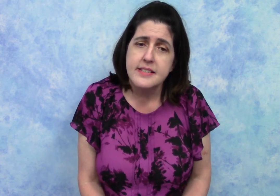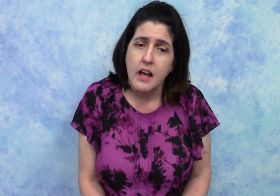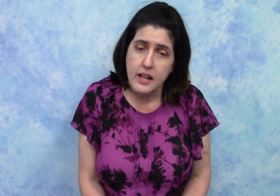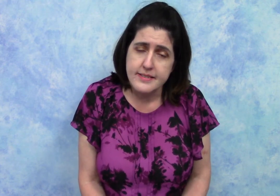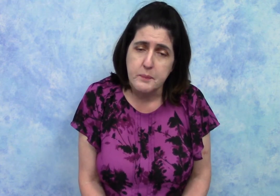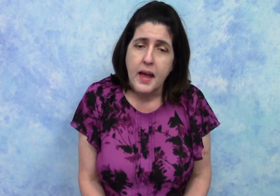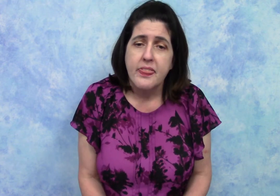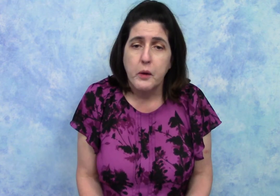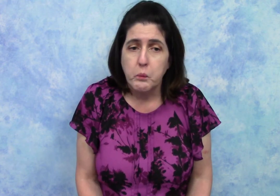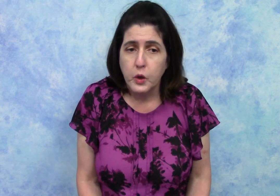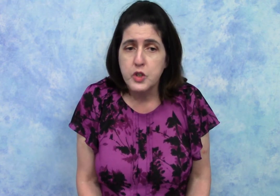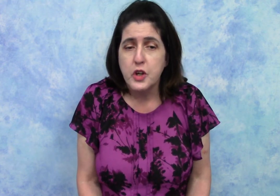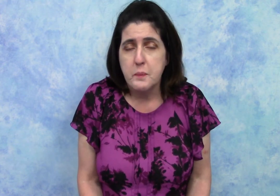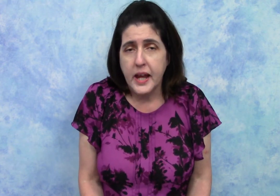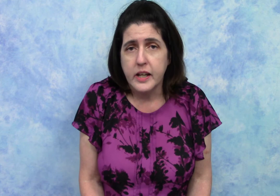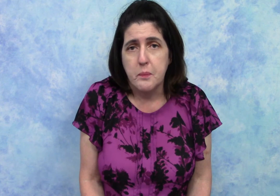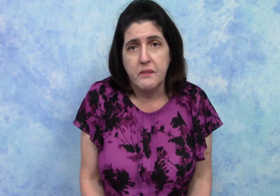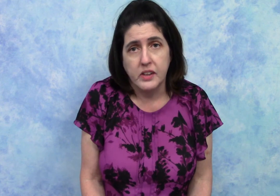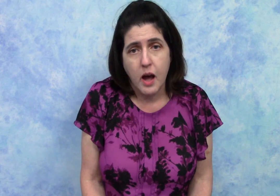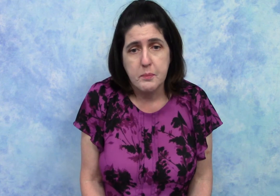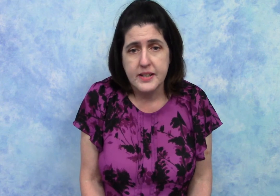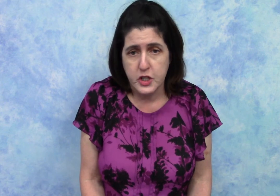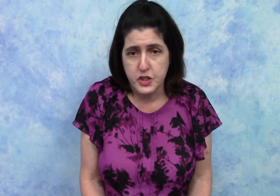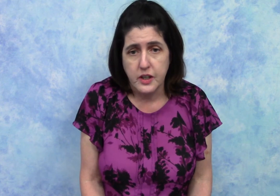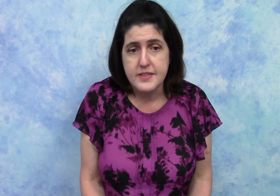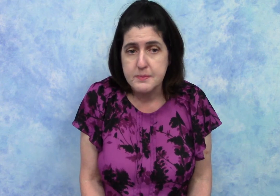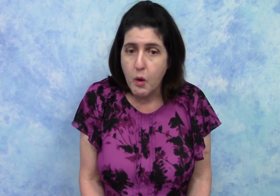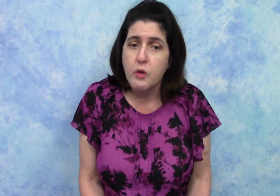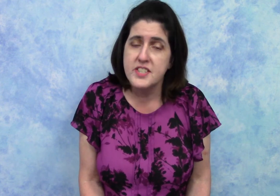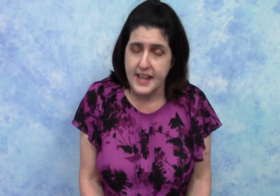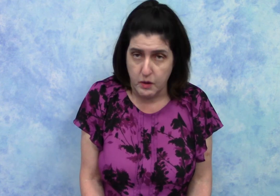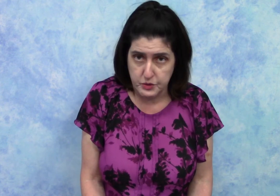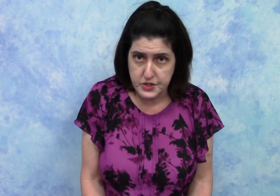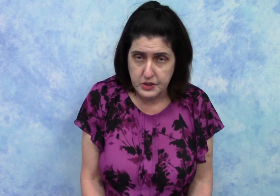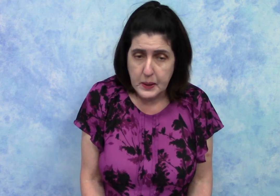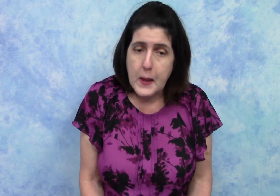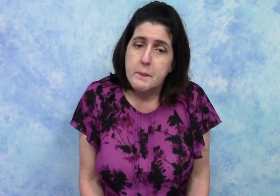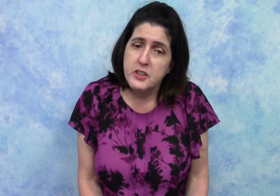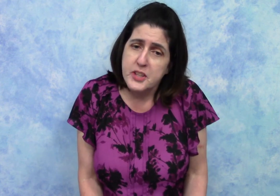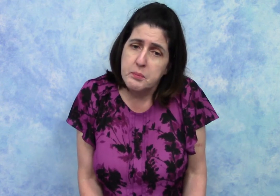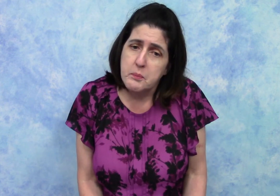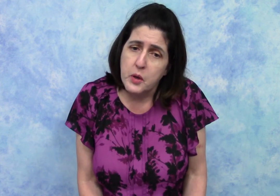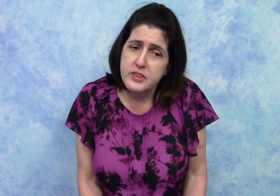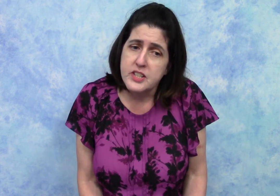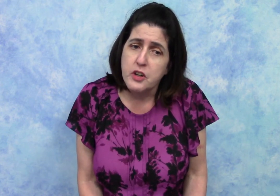concept that words are made up of a combination of small sounds. Books that promote this are